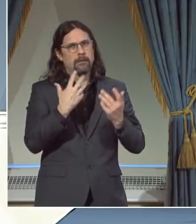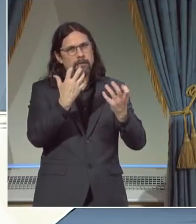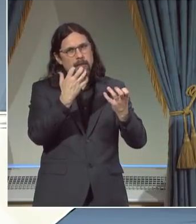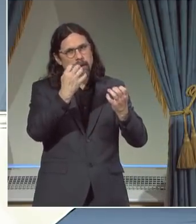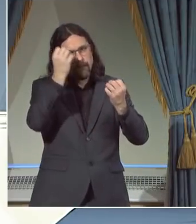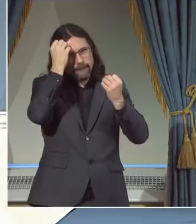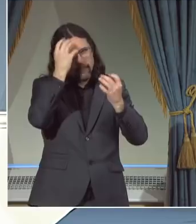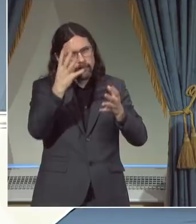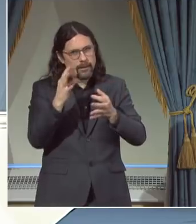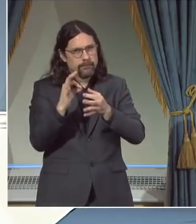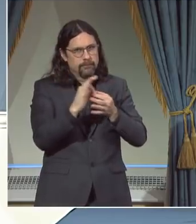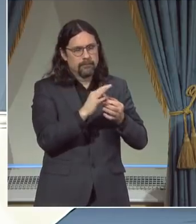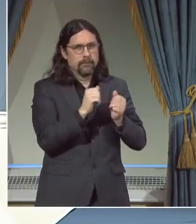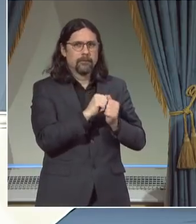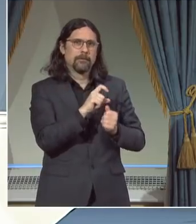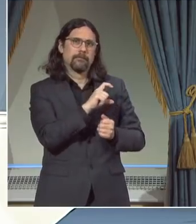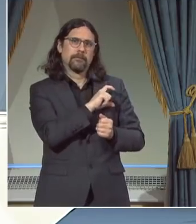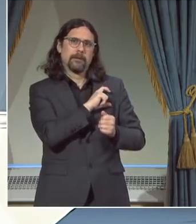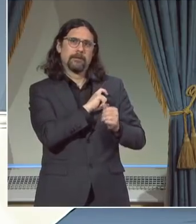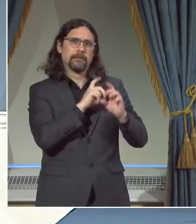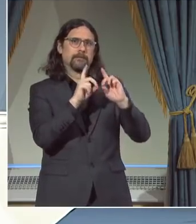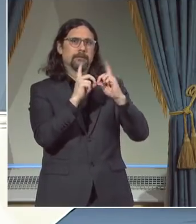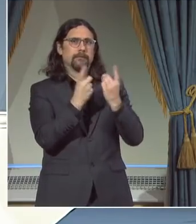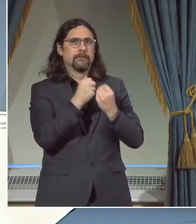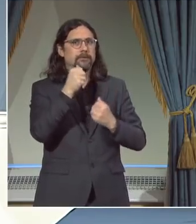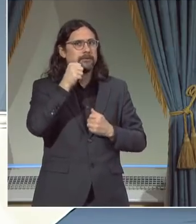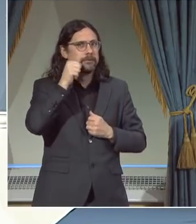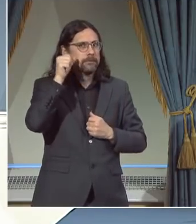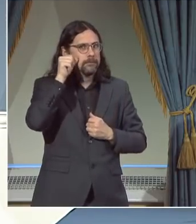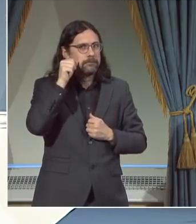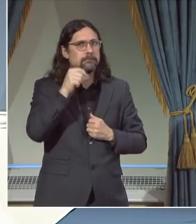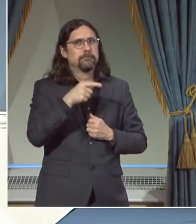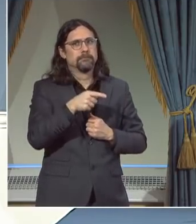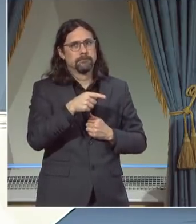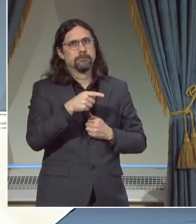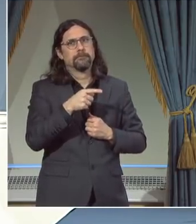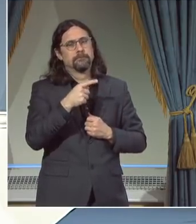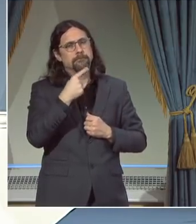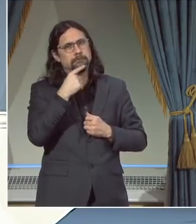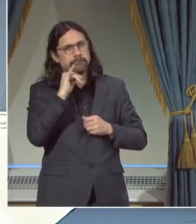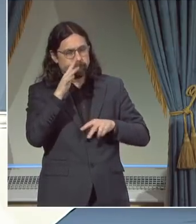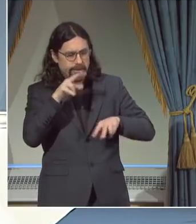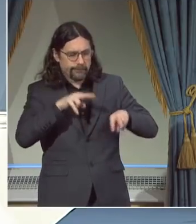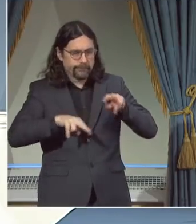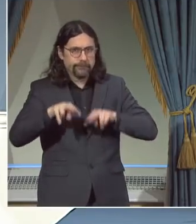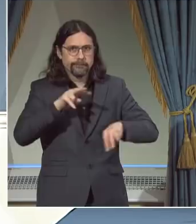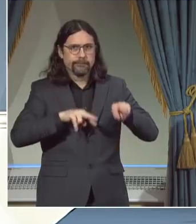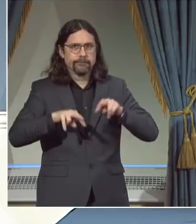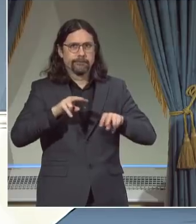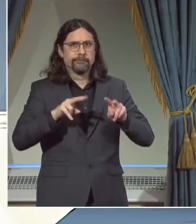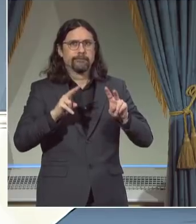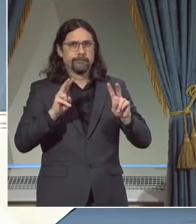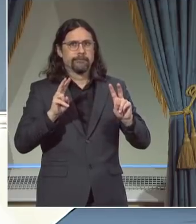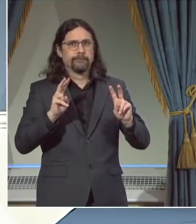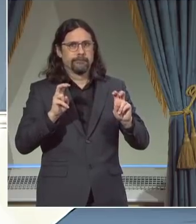REGARDING THE POLICE DEPARTMENT SAYING THEY WOULD DO WORK